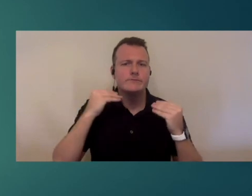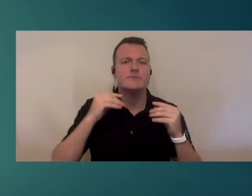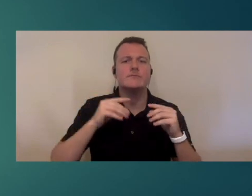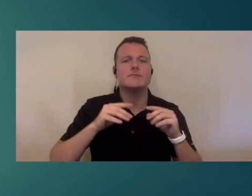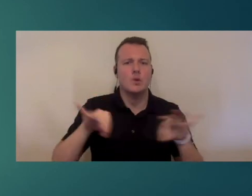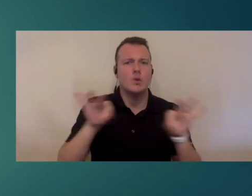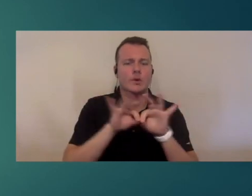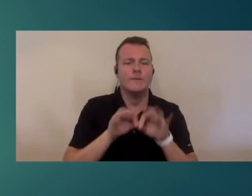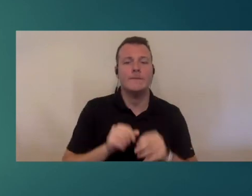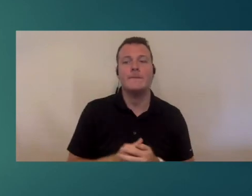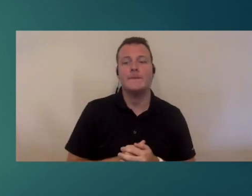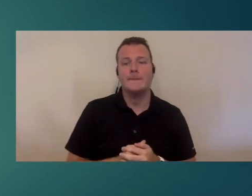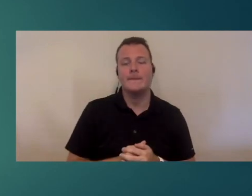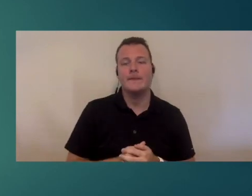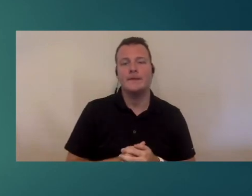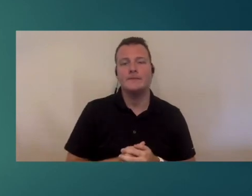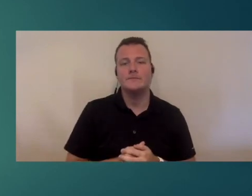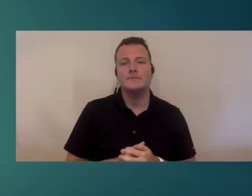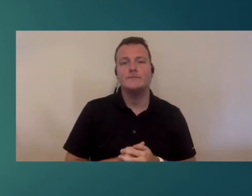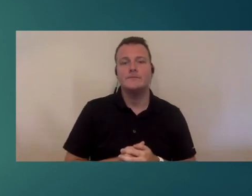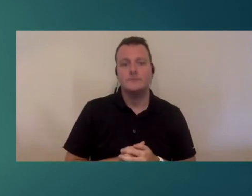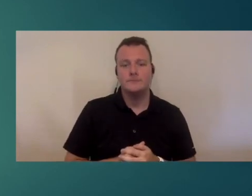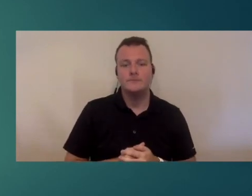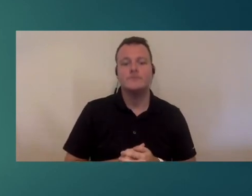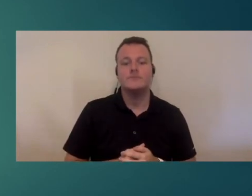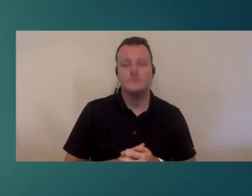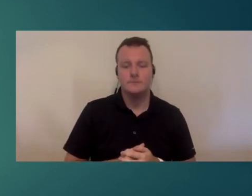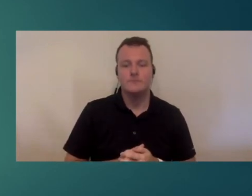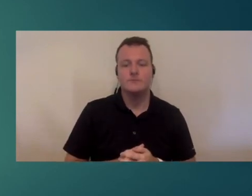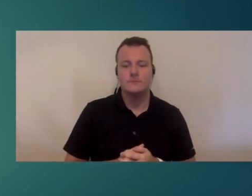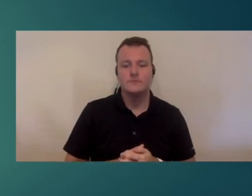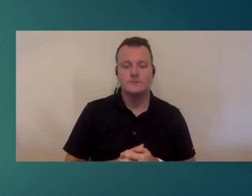listening, who are sitting on the board of your national organizations as